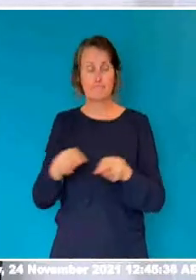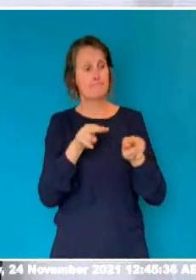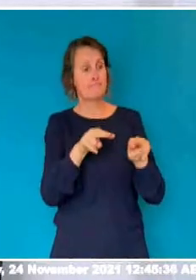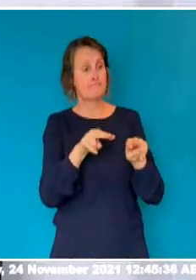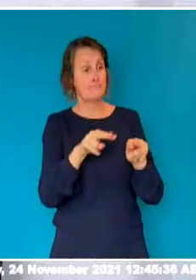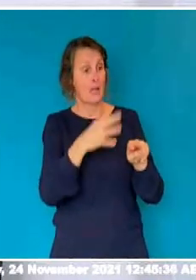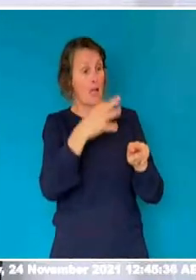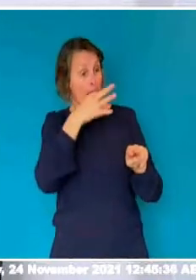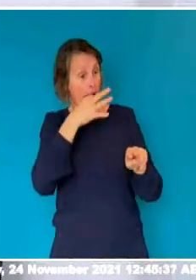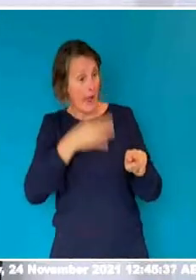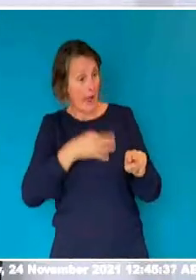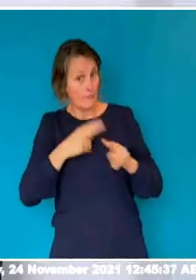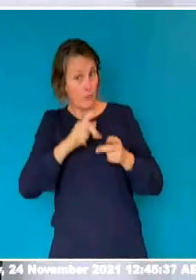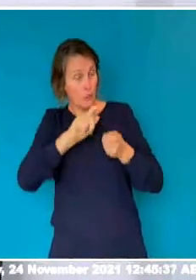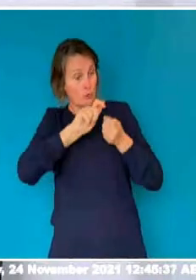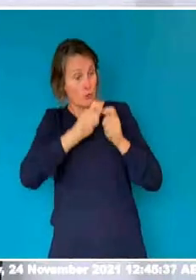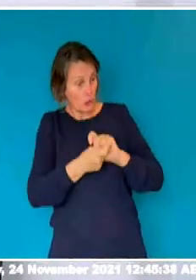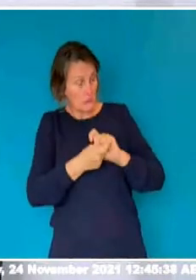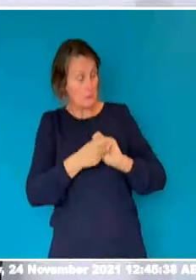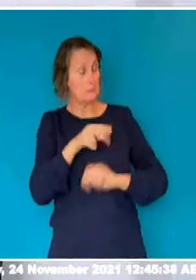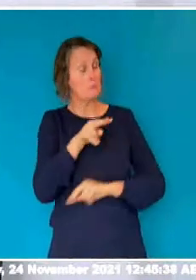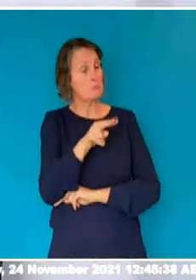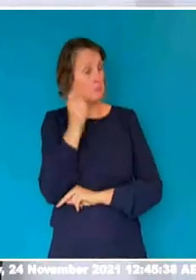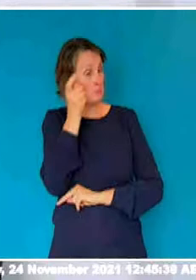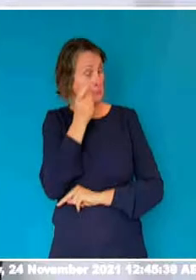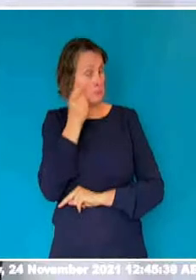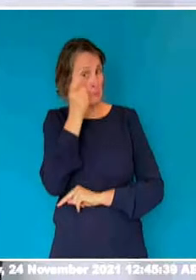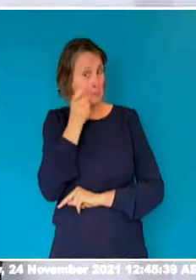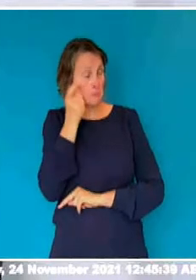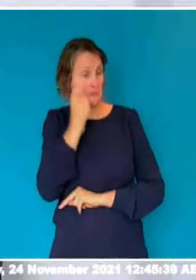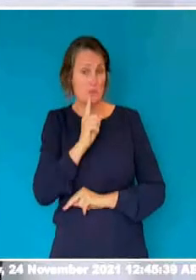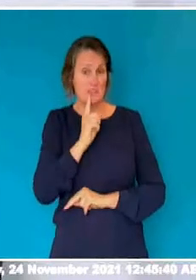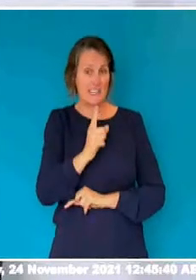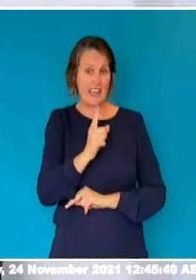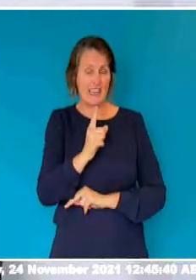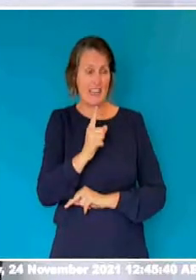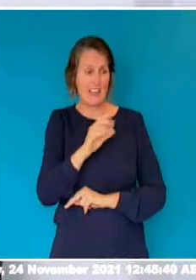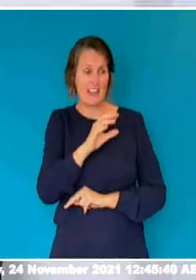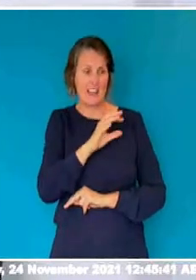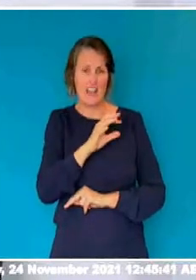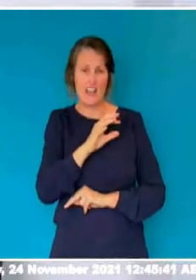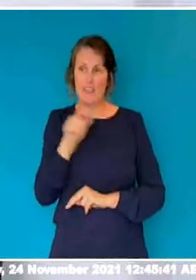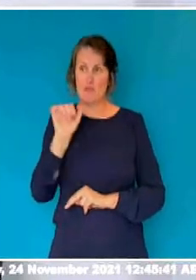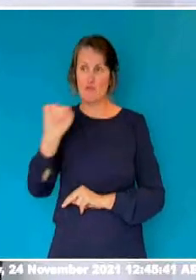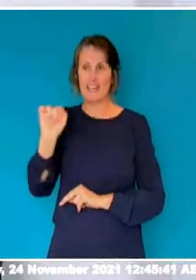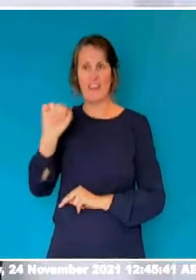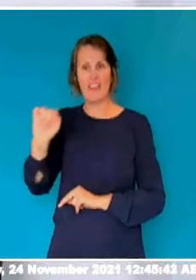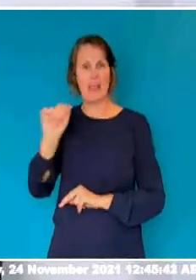for adjustments by reference to the incorrect test, does that suggest to you, you